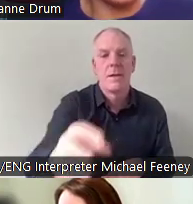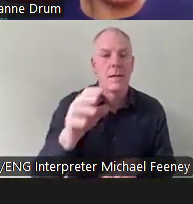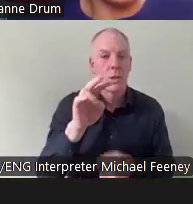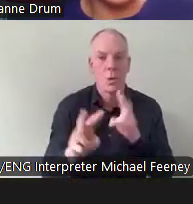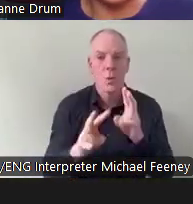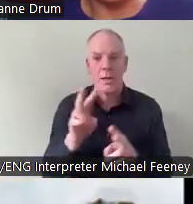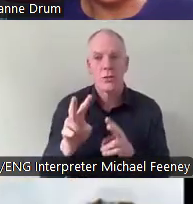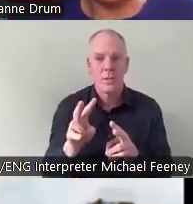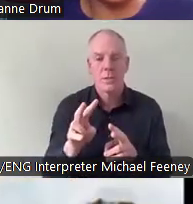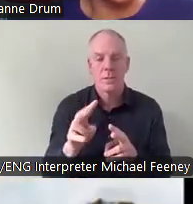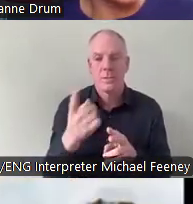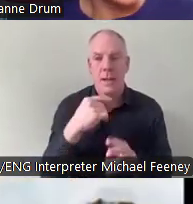pop them in there for me. Thank you so much.